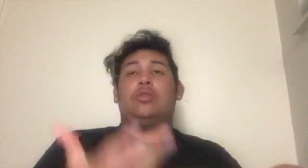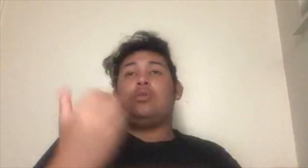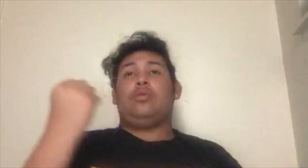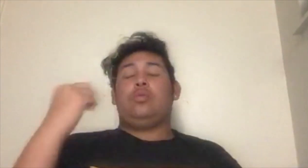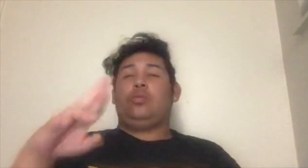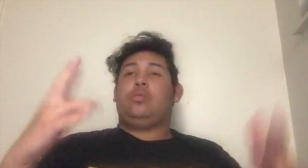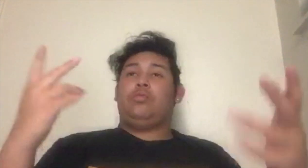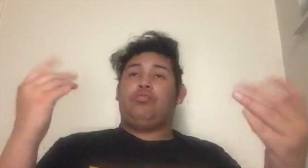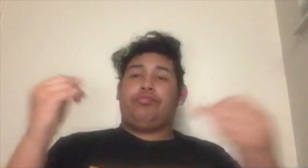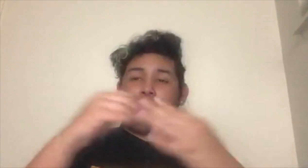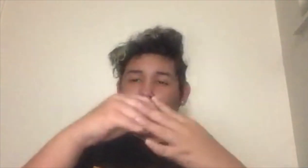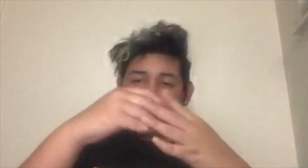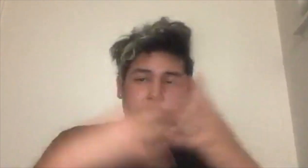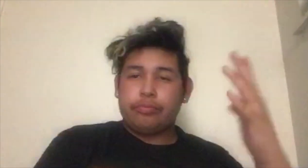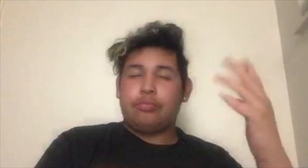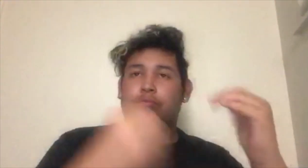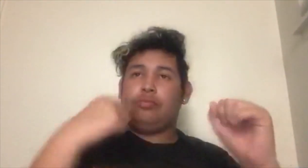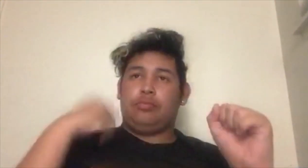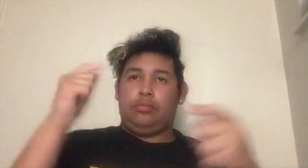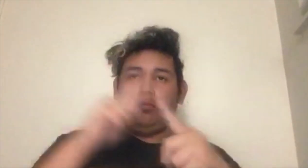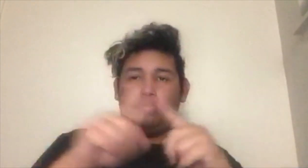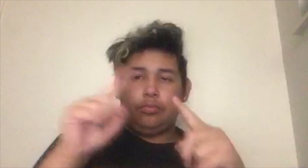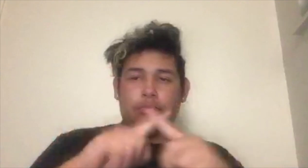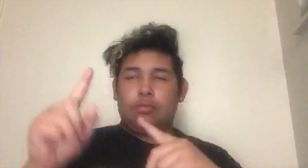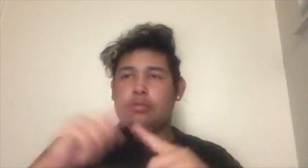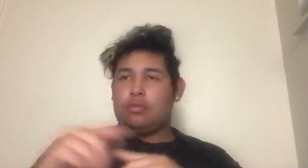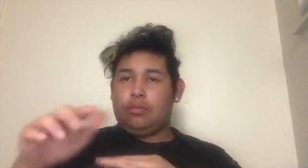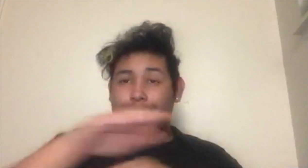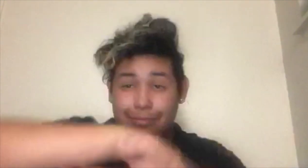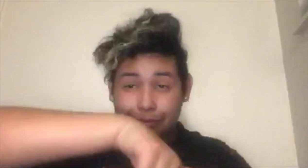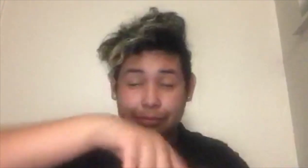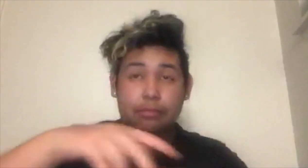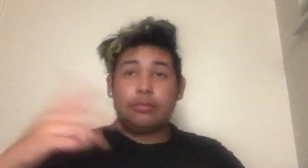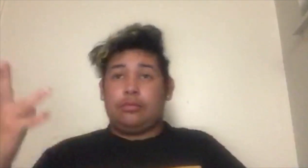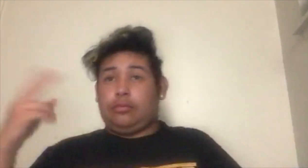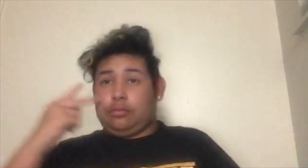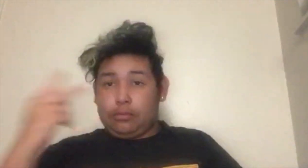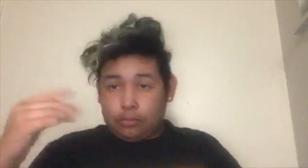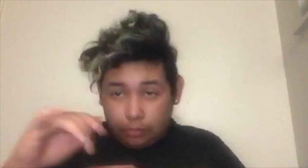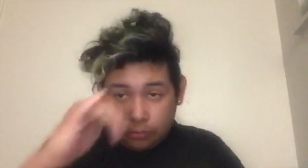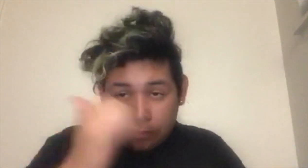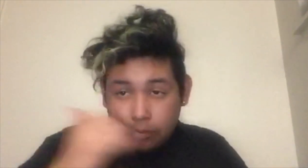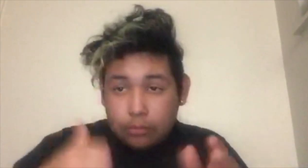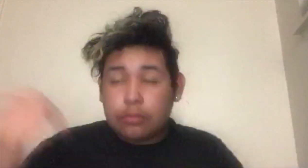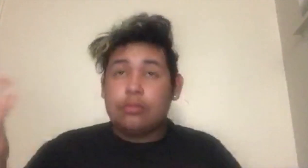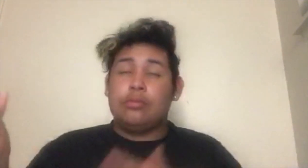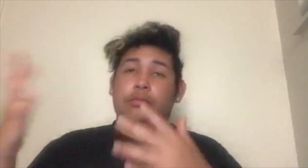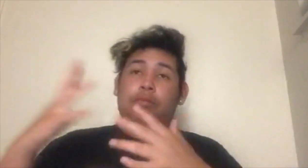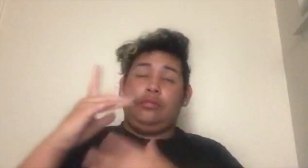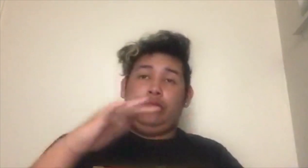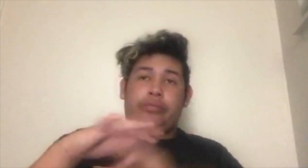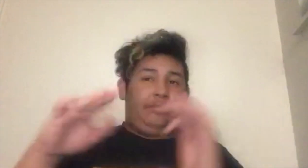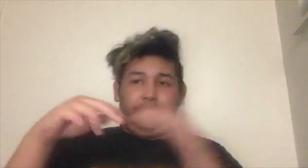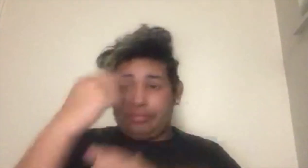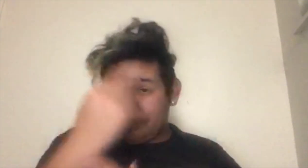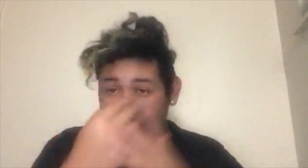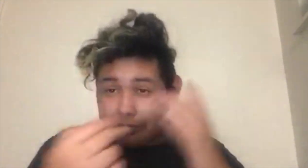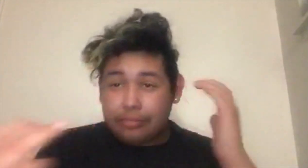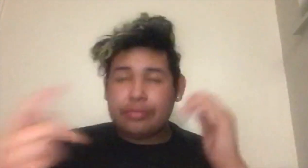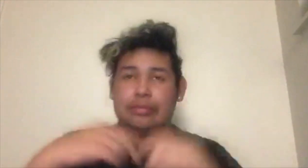Went down to the beach. Just a ton of different things. So in the evening we saw different animals. We went snorkeling.